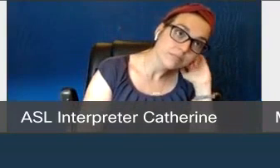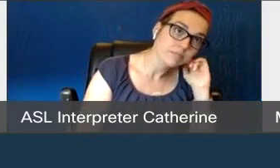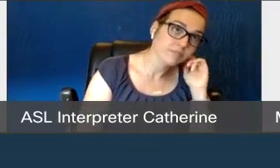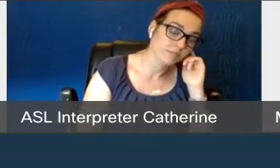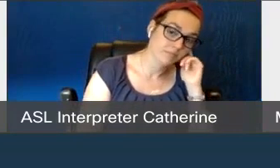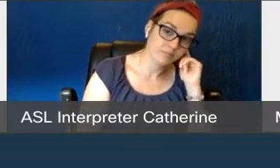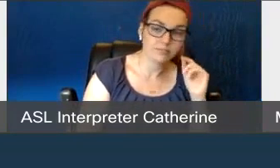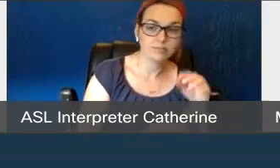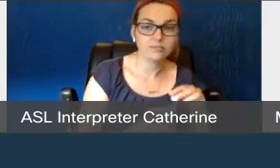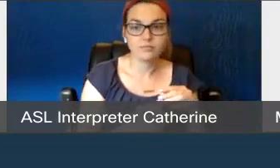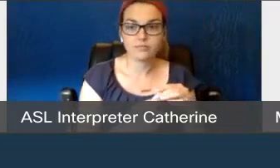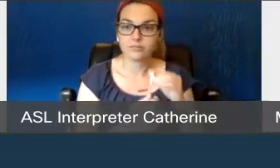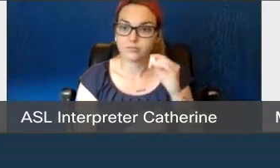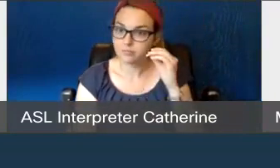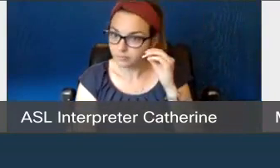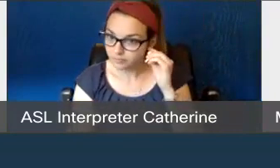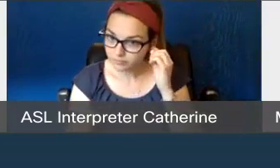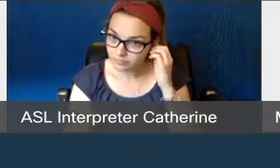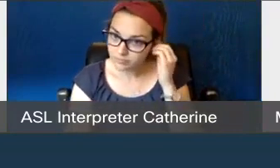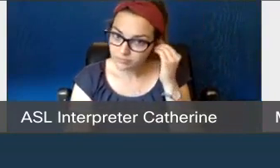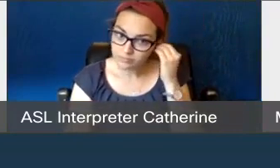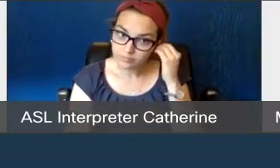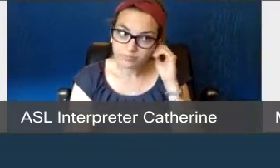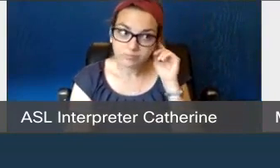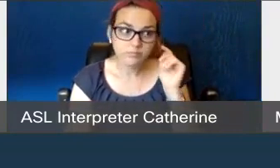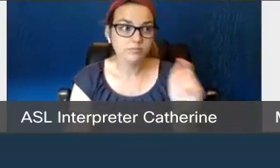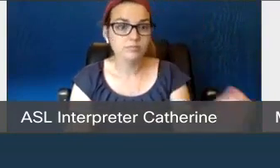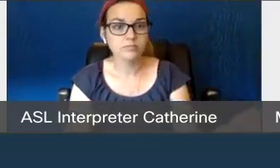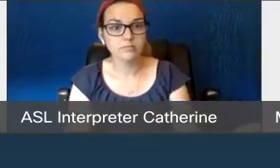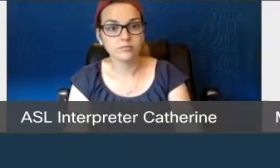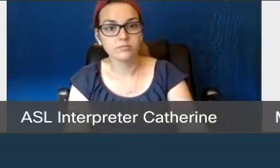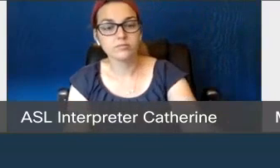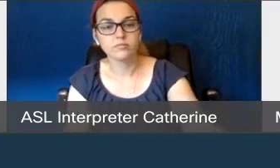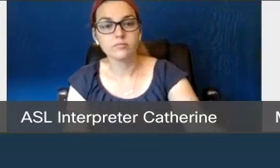so they can get back and forth. I'll be remiss if I didn't talk about family court,